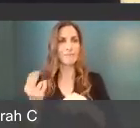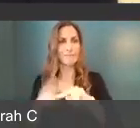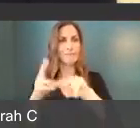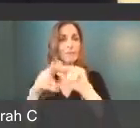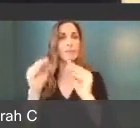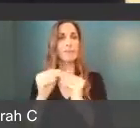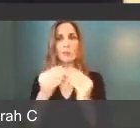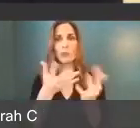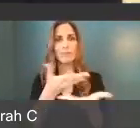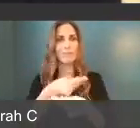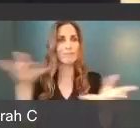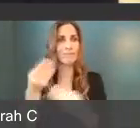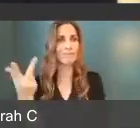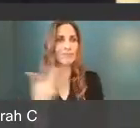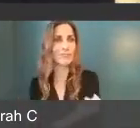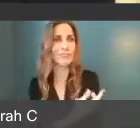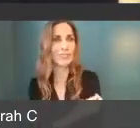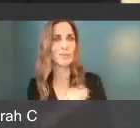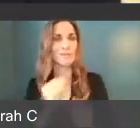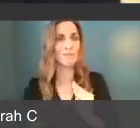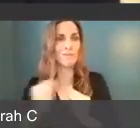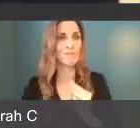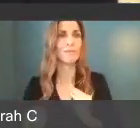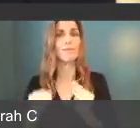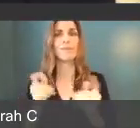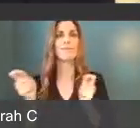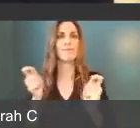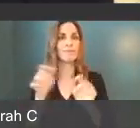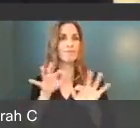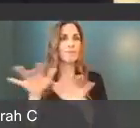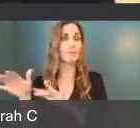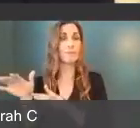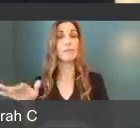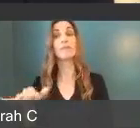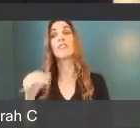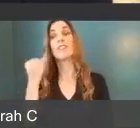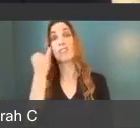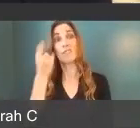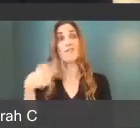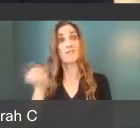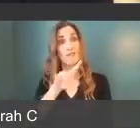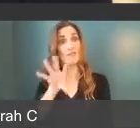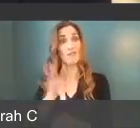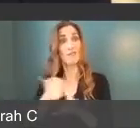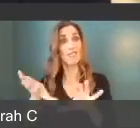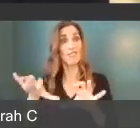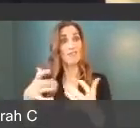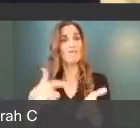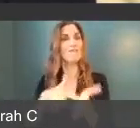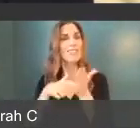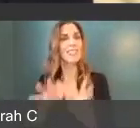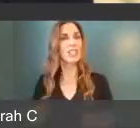In the meantime, anyone who fits into the essential worker categories spelled out in 1B or 1C